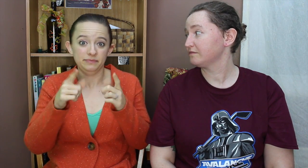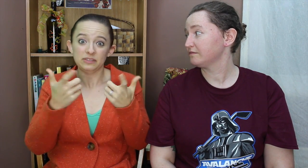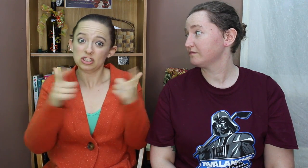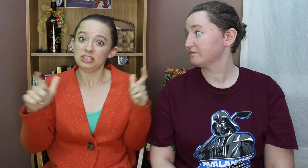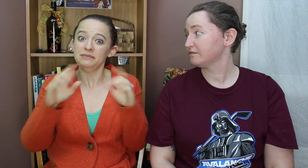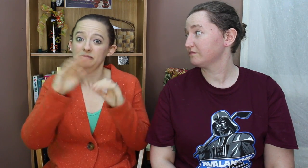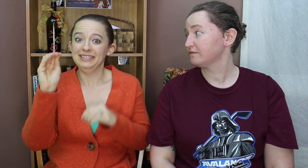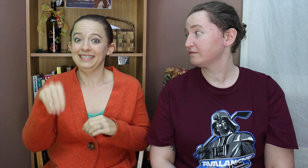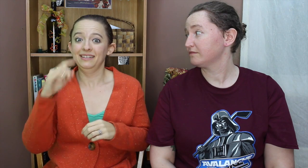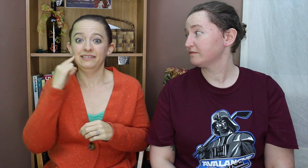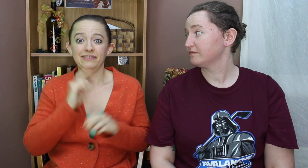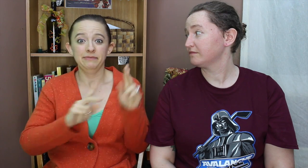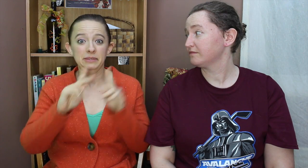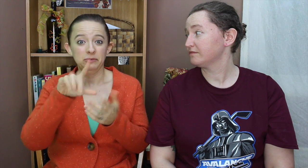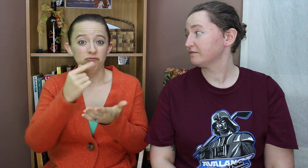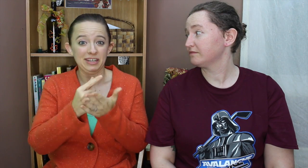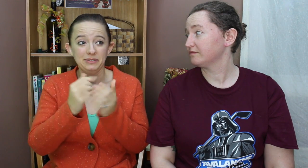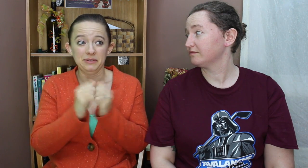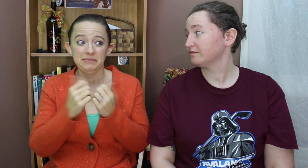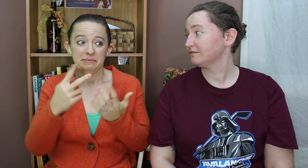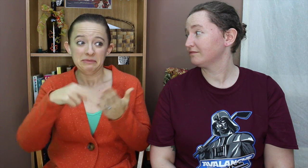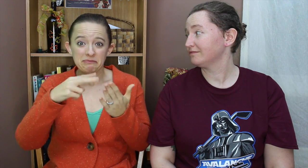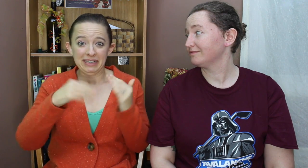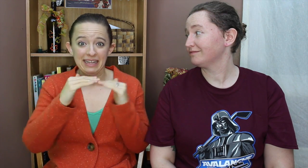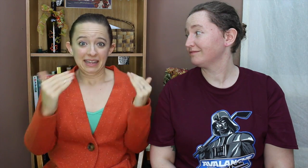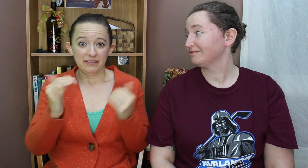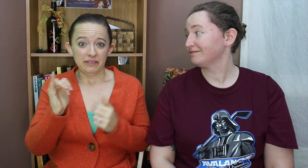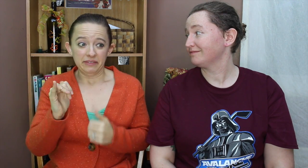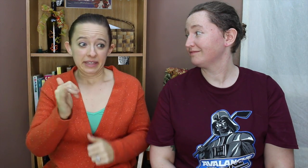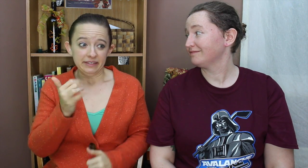have the statistics. I dont' know if it's correct anymore. But they say a large percentage of Deaf